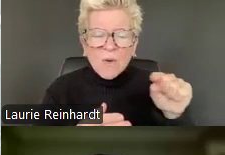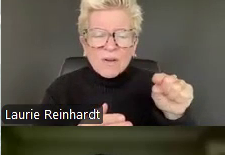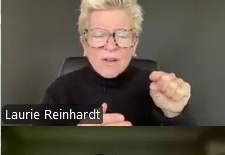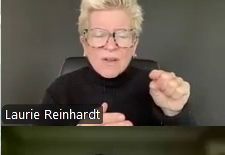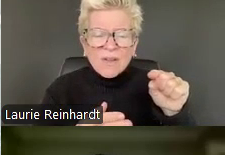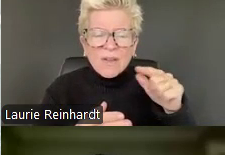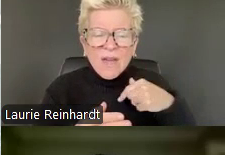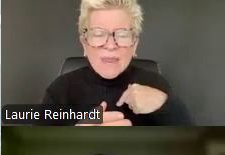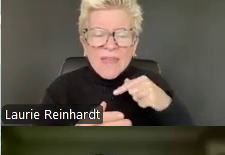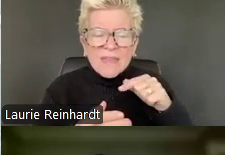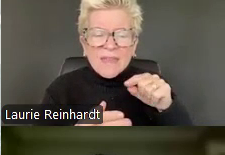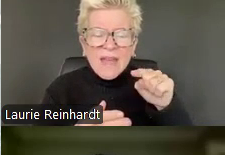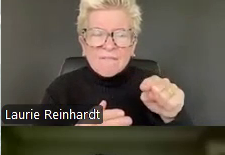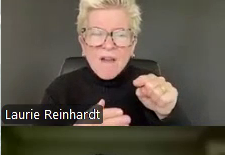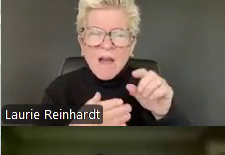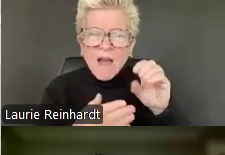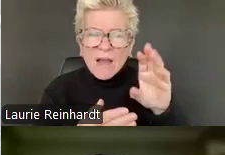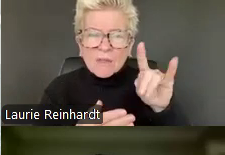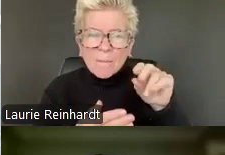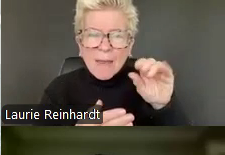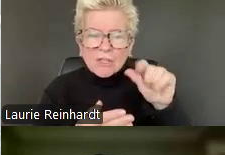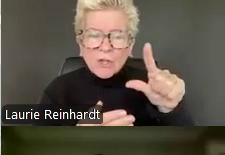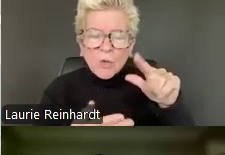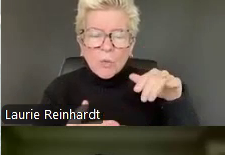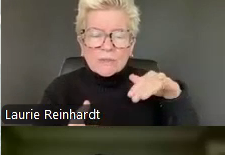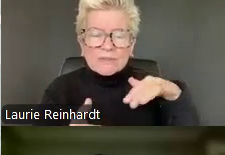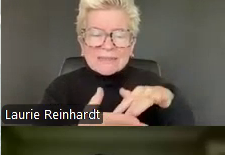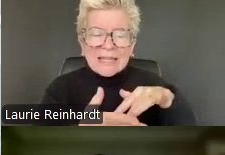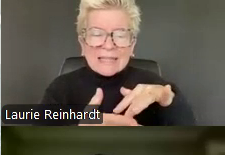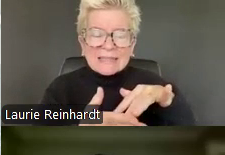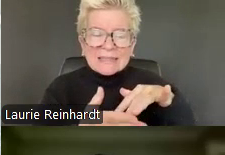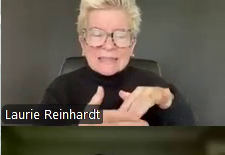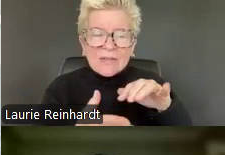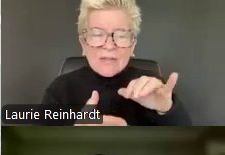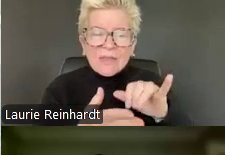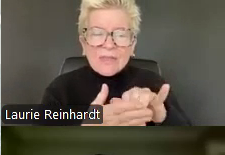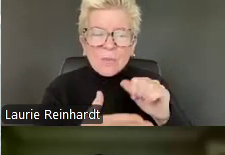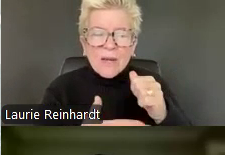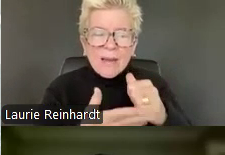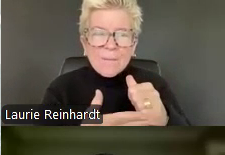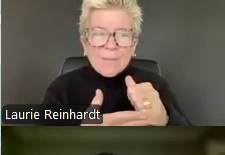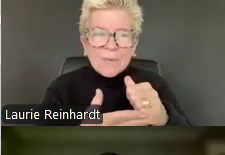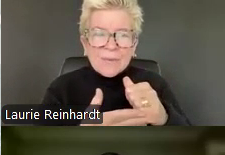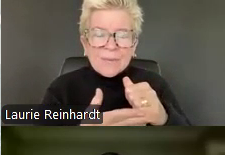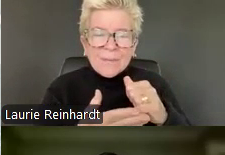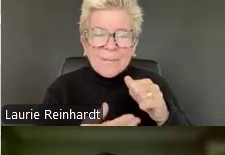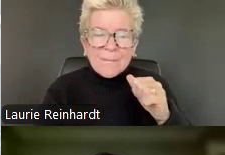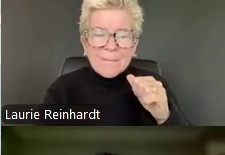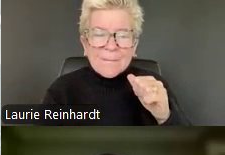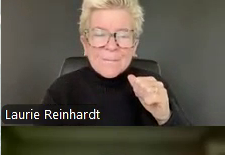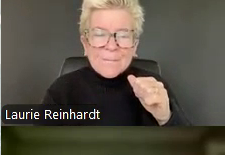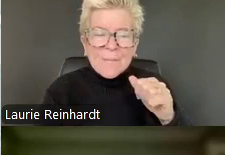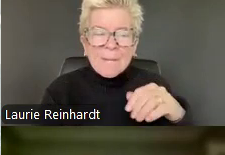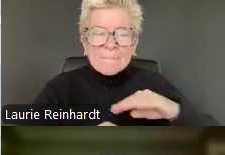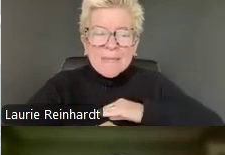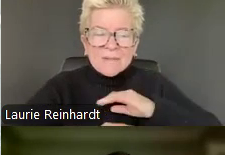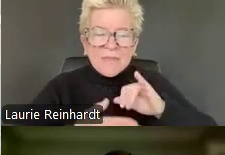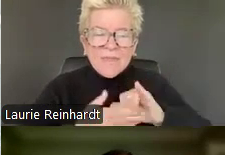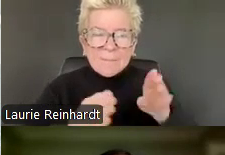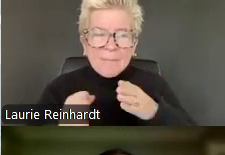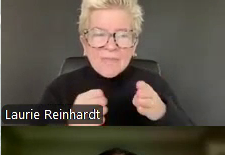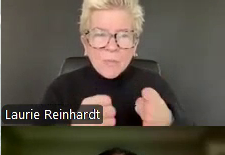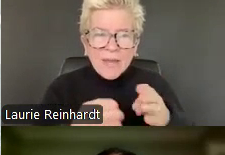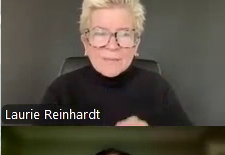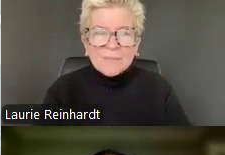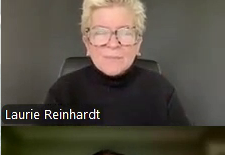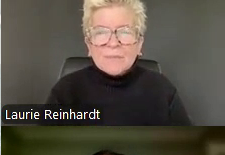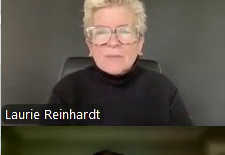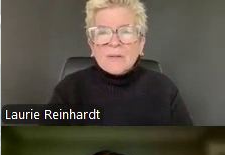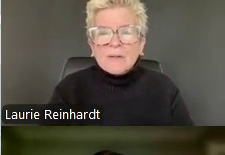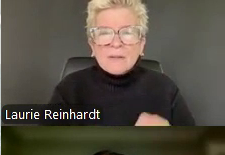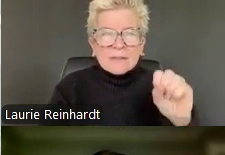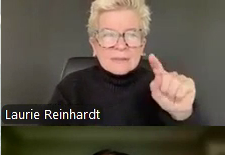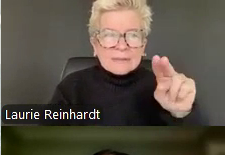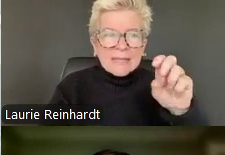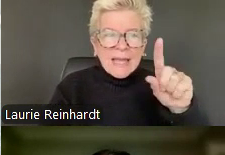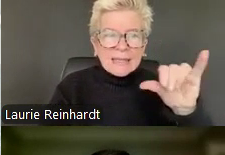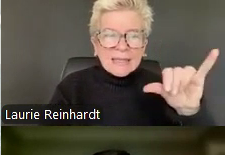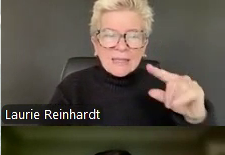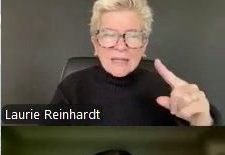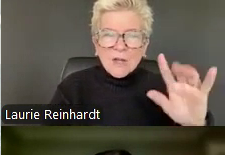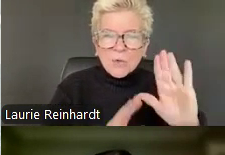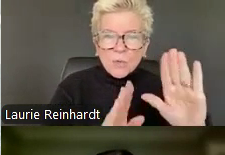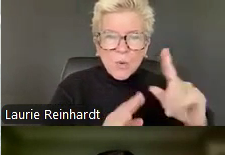occupational studies that help make the Pathway? Yeah so that is a great question. As of right now,